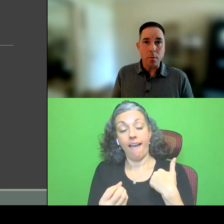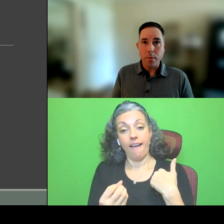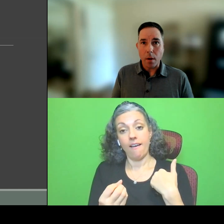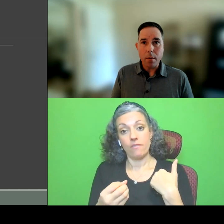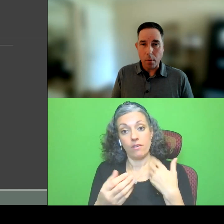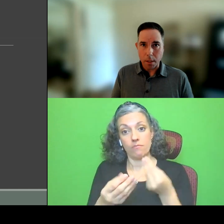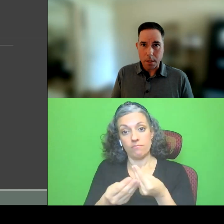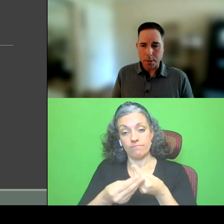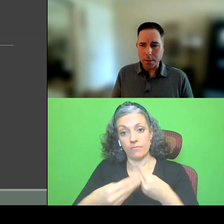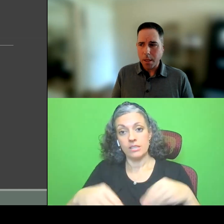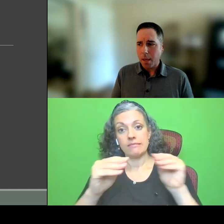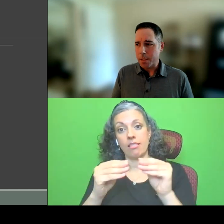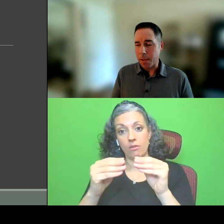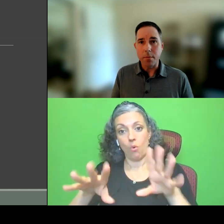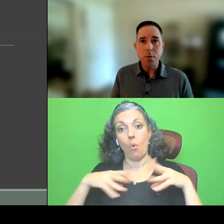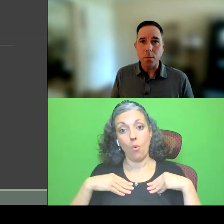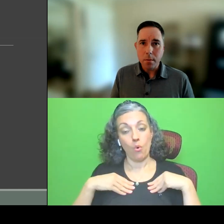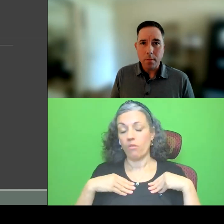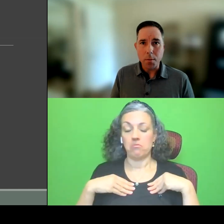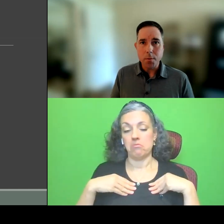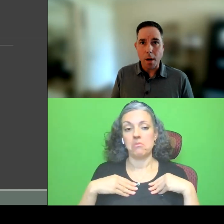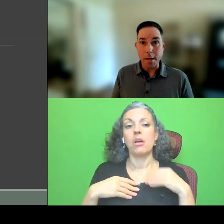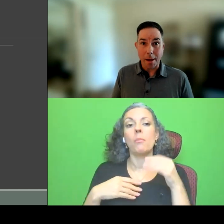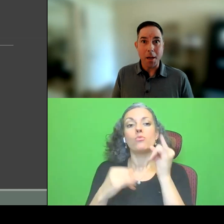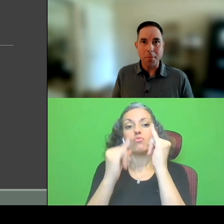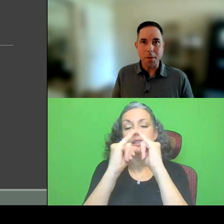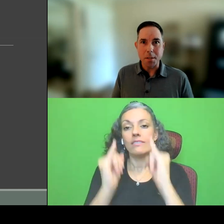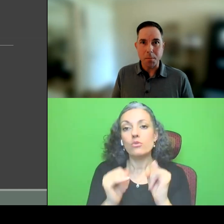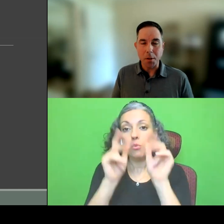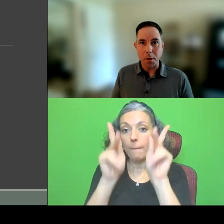shoot for a lot of organizations it takes an individual who is trying to advocate for accessibility